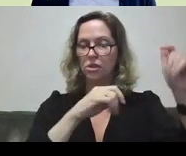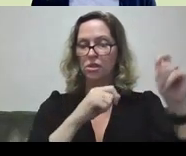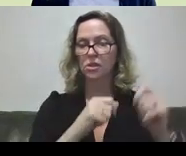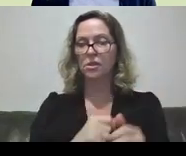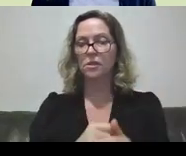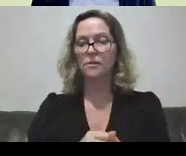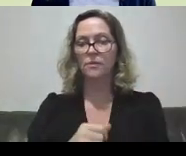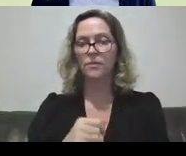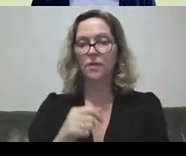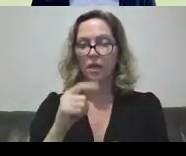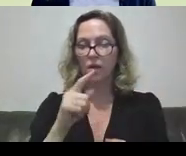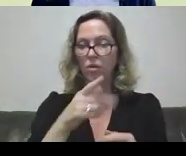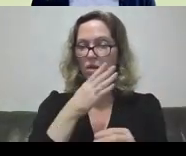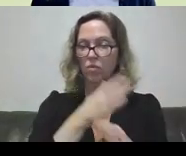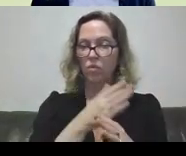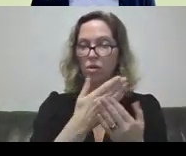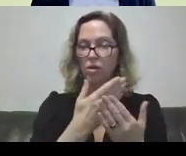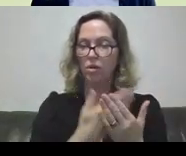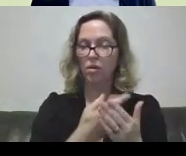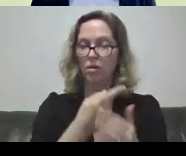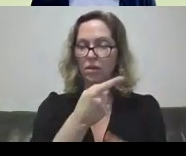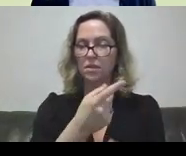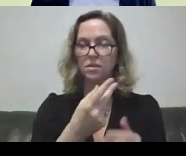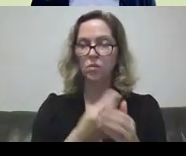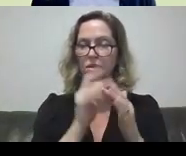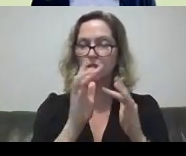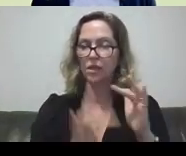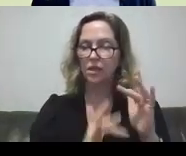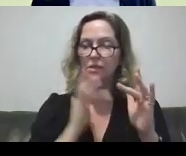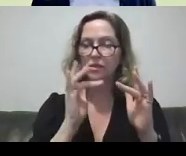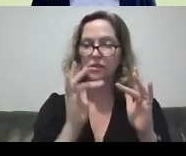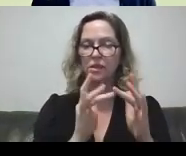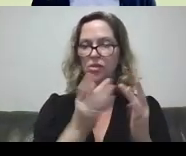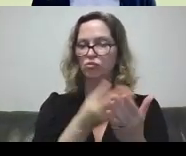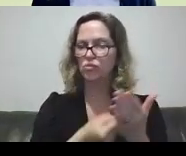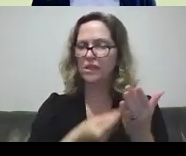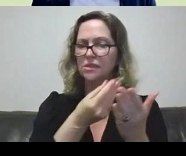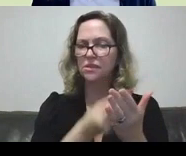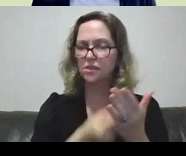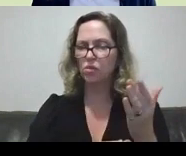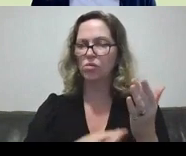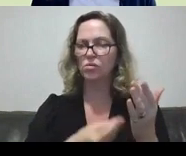are working on with webinars and resources etc, so keep an eye out on the